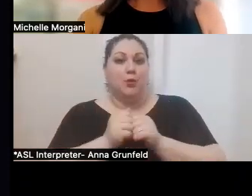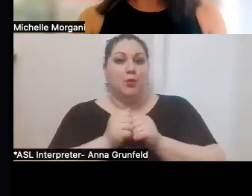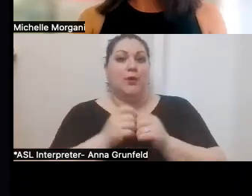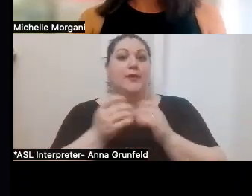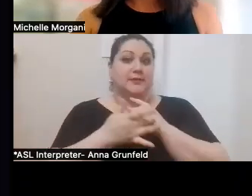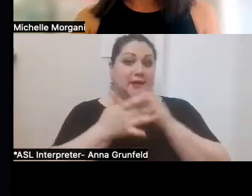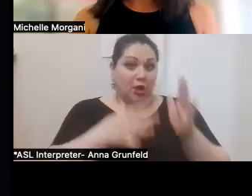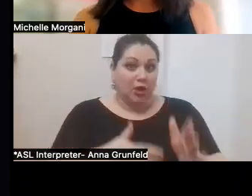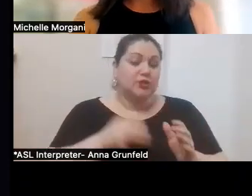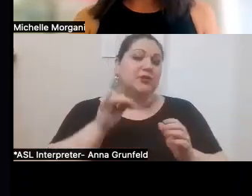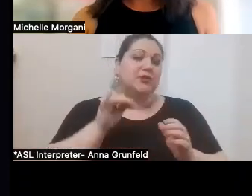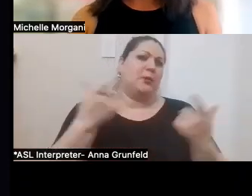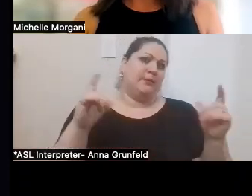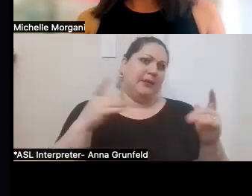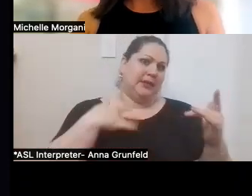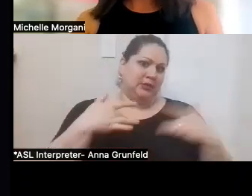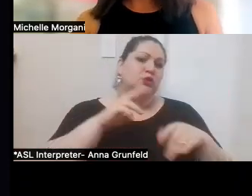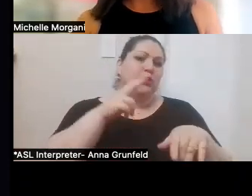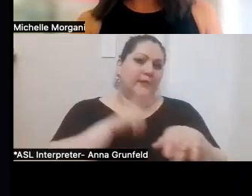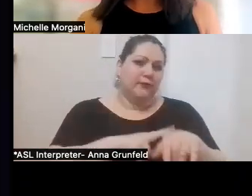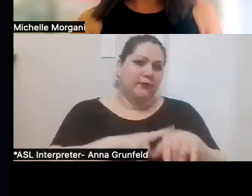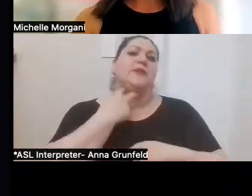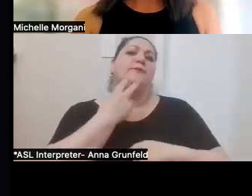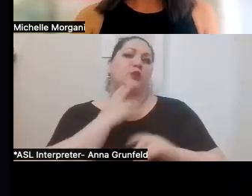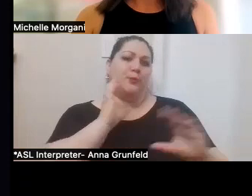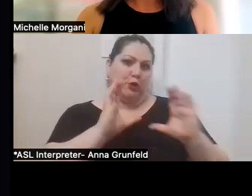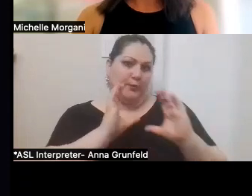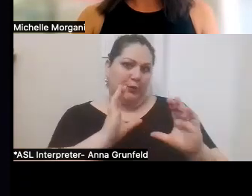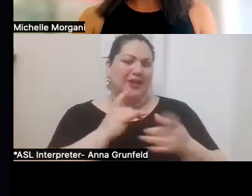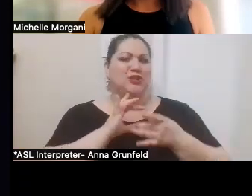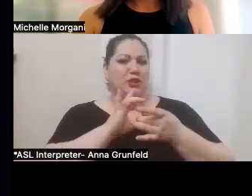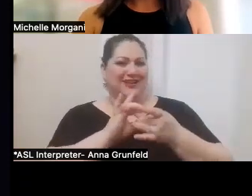course verbal communication and connecting with clients and connecting with their supervisor.